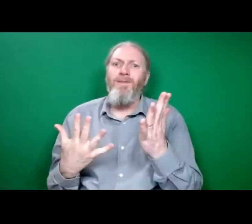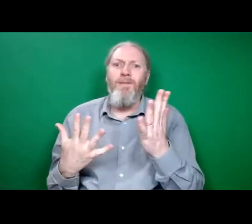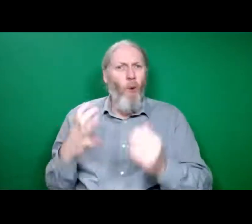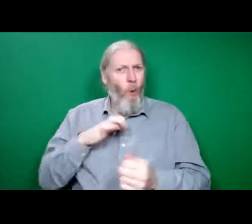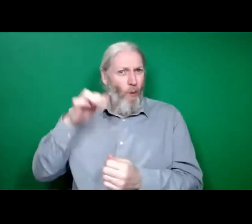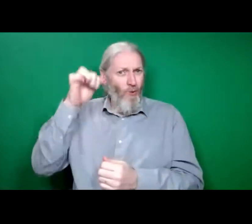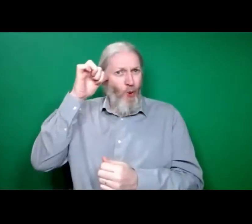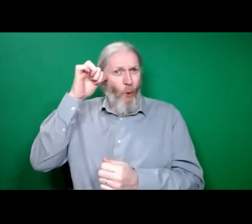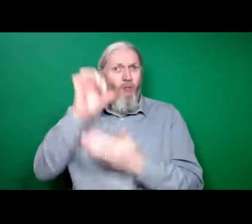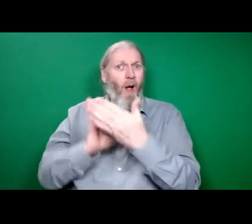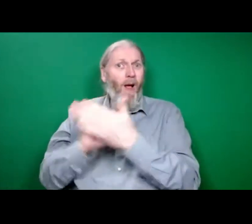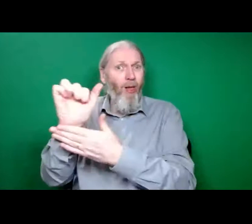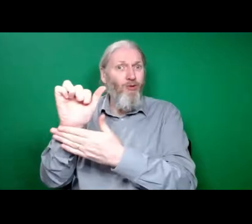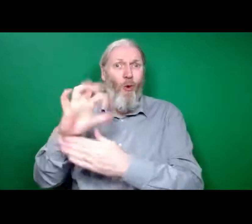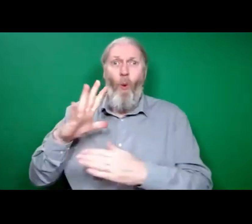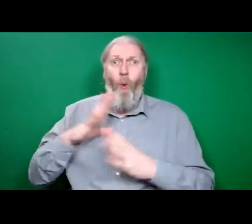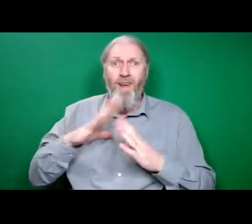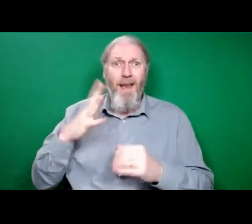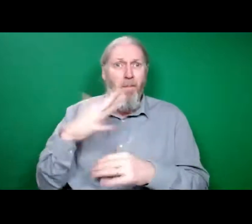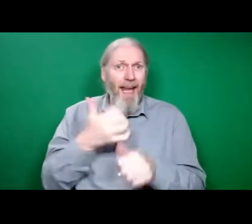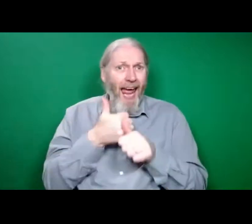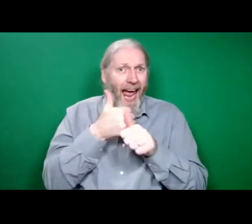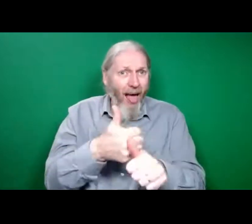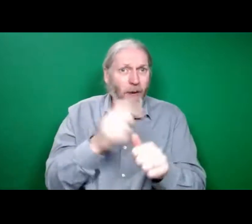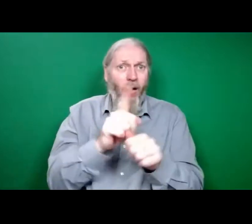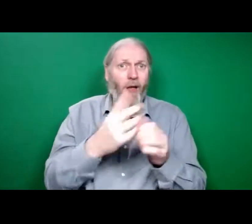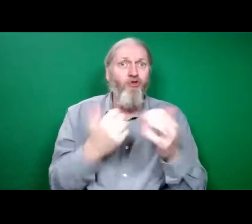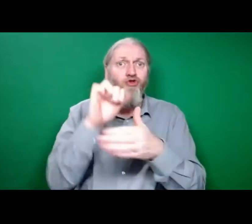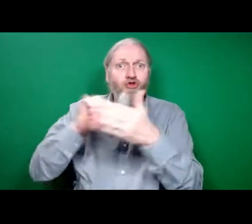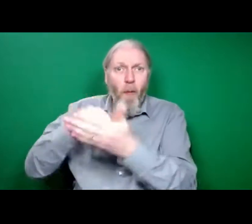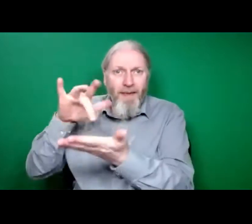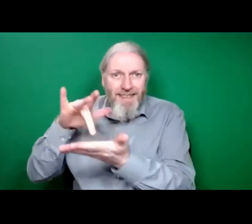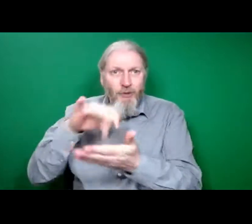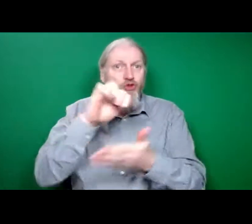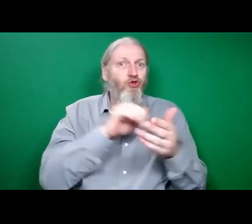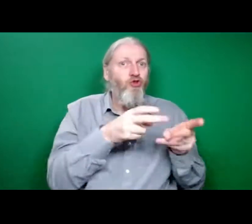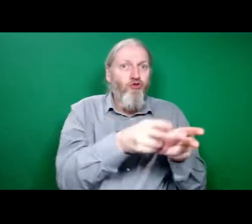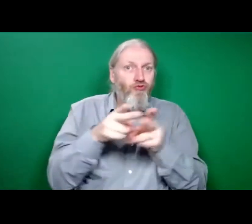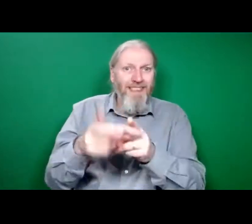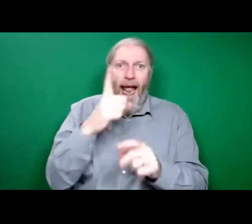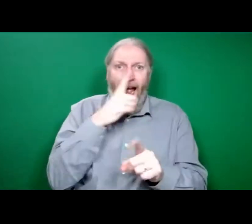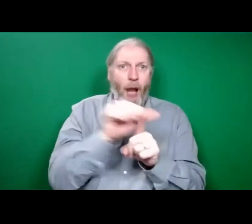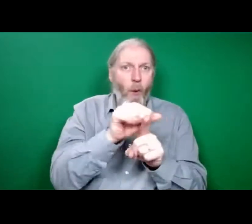It actually coincides perfectly with Let's Create, that's the Arts Council's ten-year strategy which we